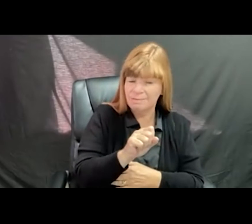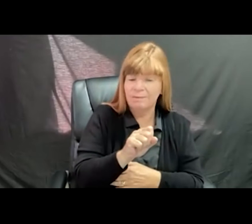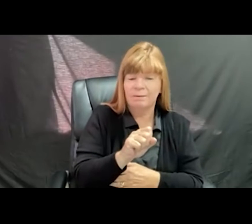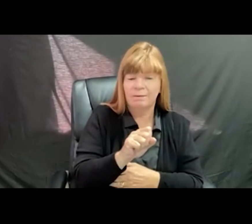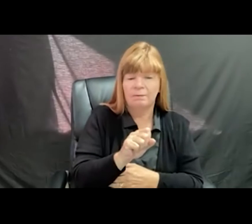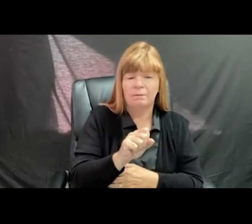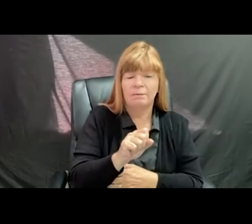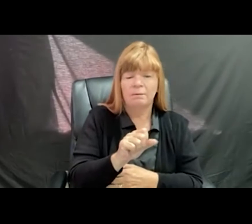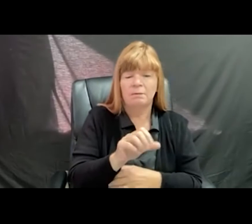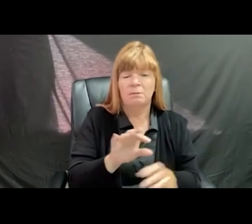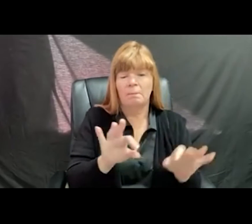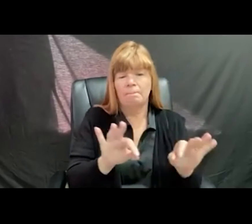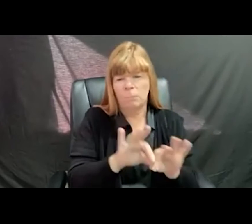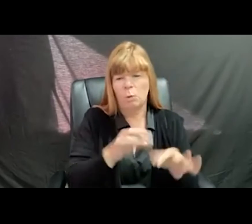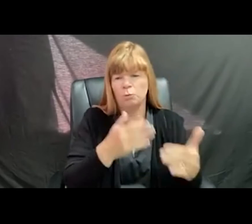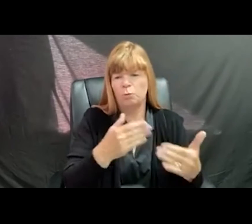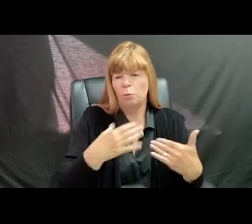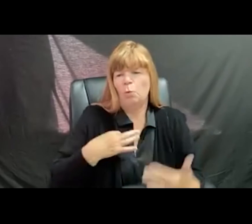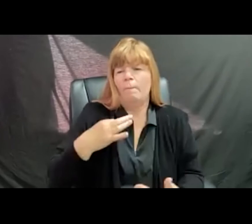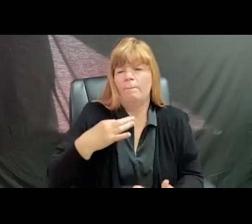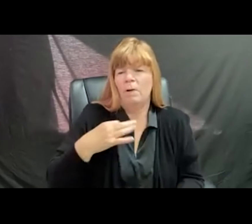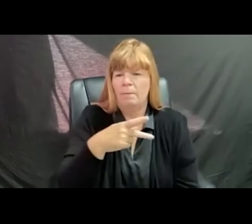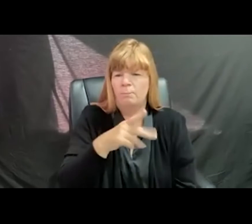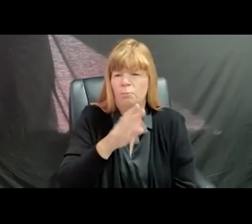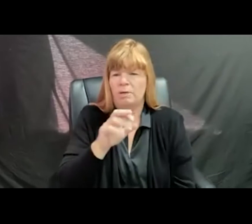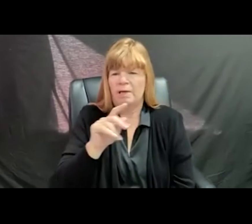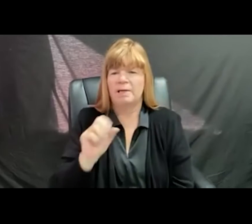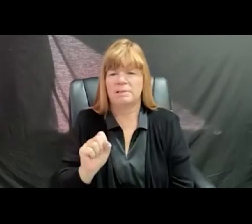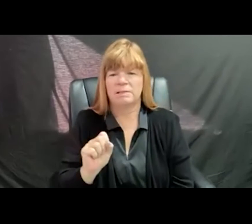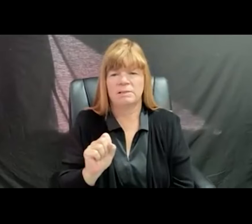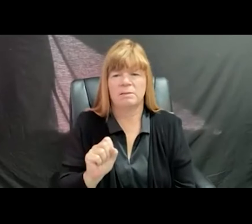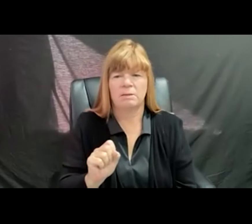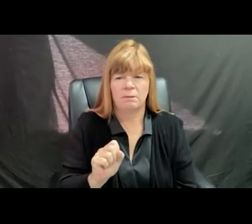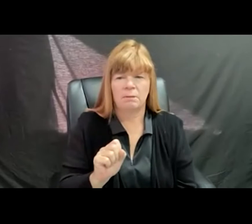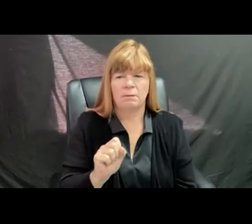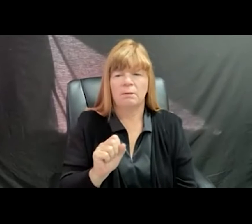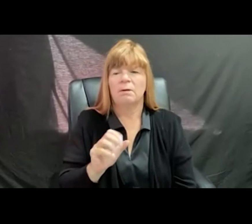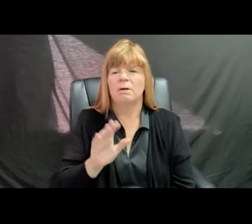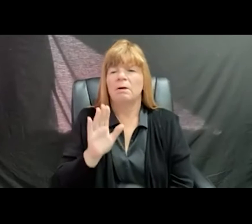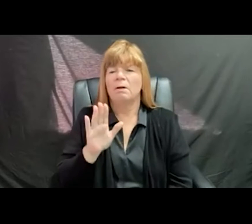have them apply for pre-ETS that the requirements for pre-ETS is a little narrower than